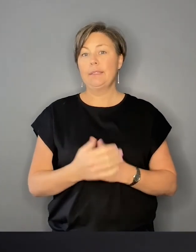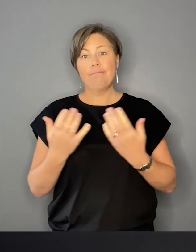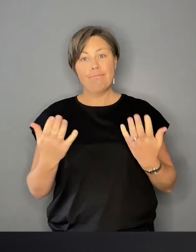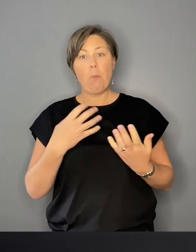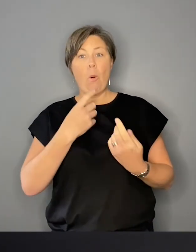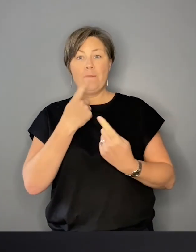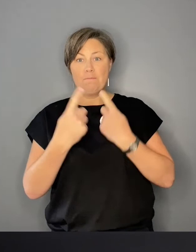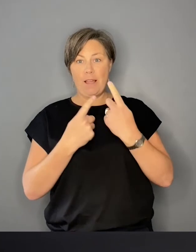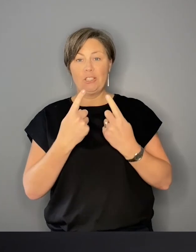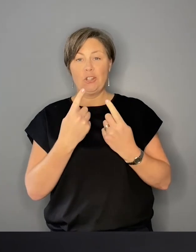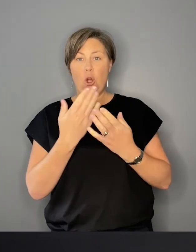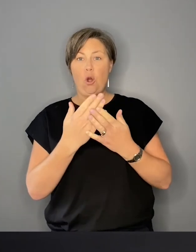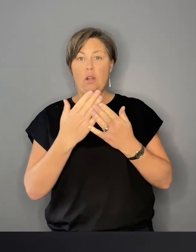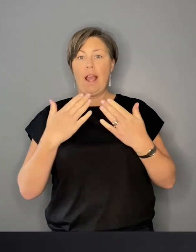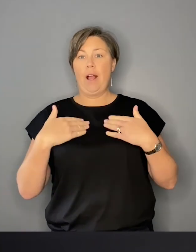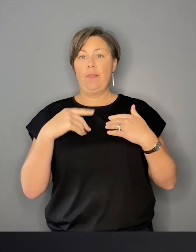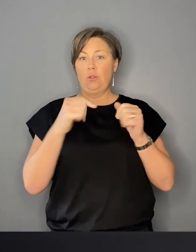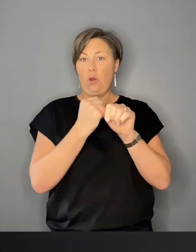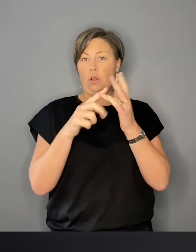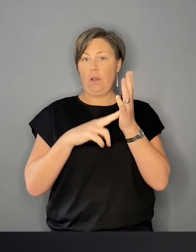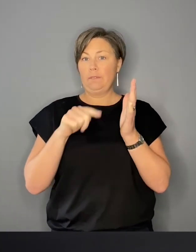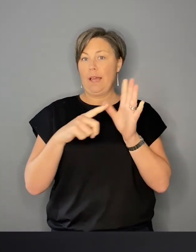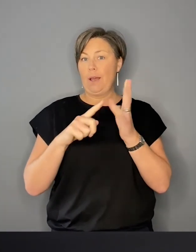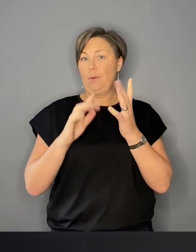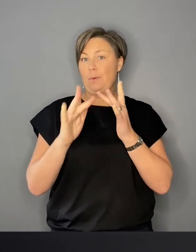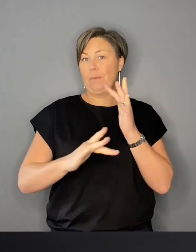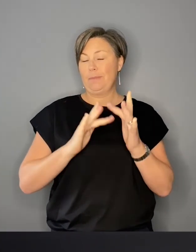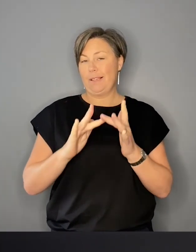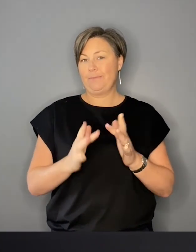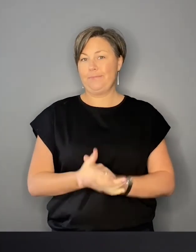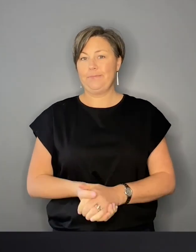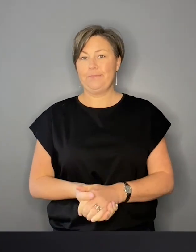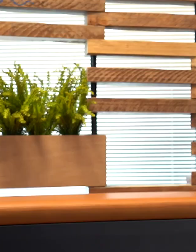As always, more information is available on health.gov.au. Thank you so much for watching.